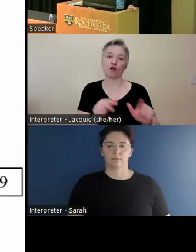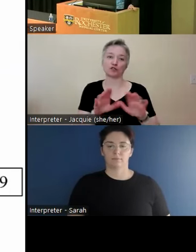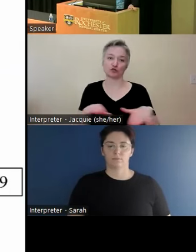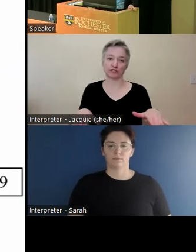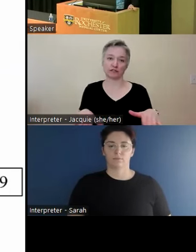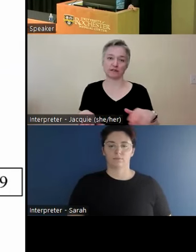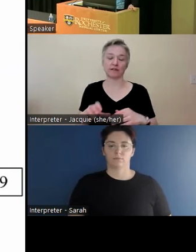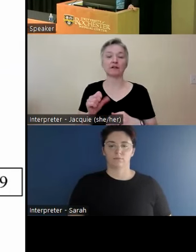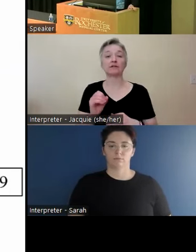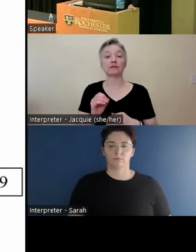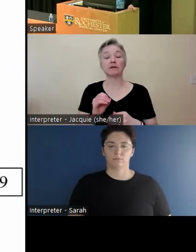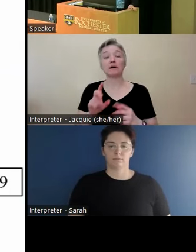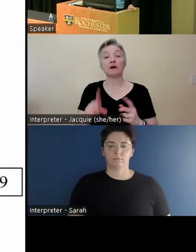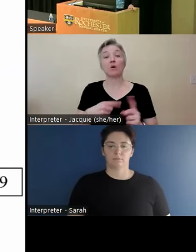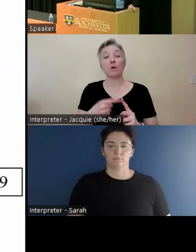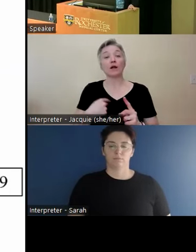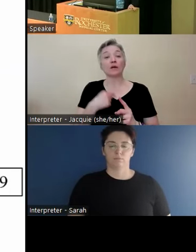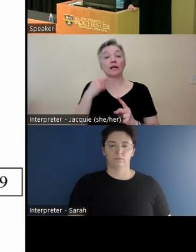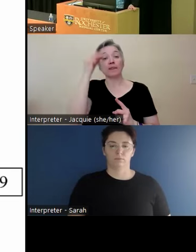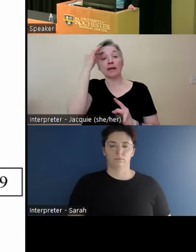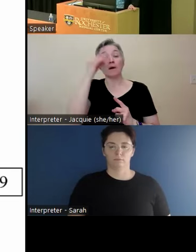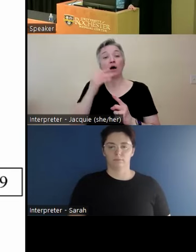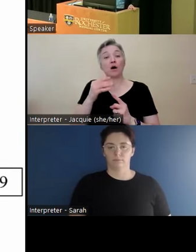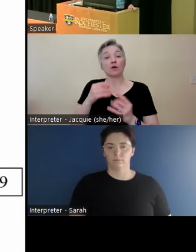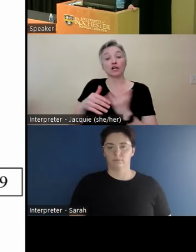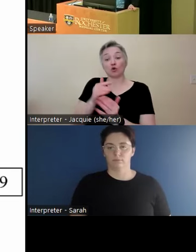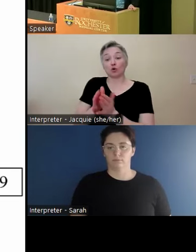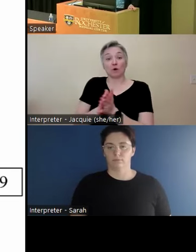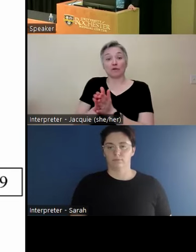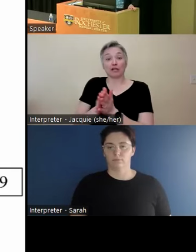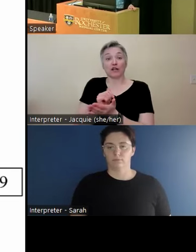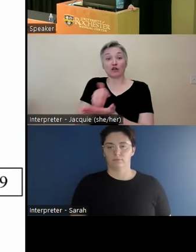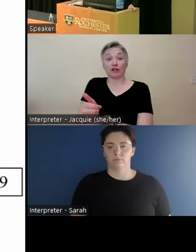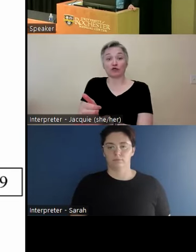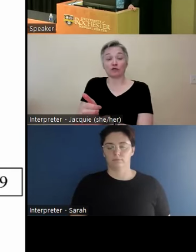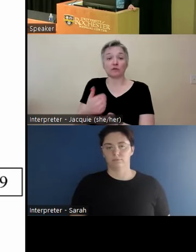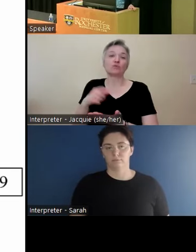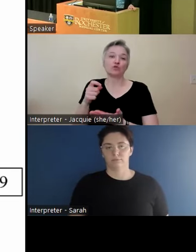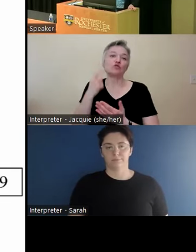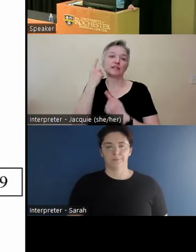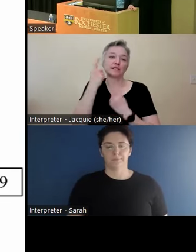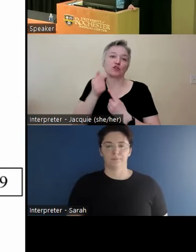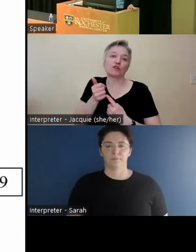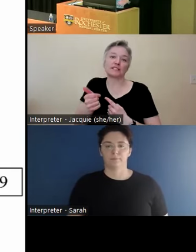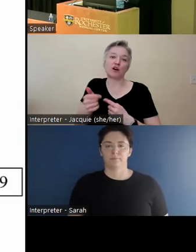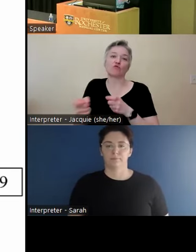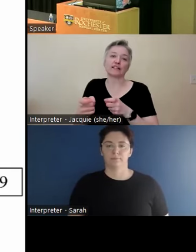about social motivation interventions we should consider self-regulation as important for all